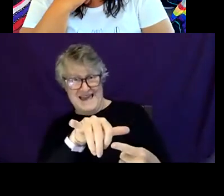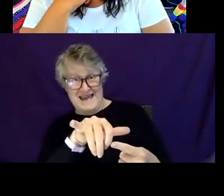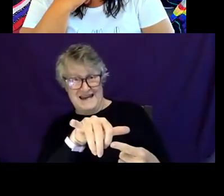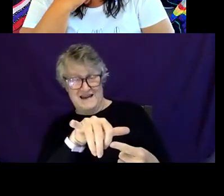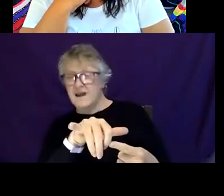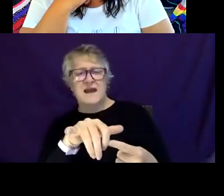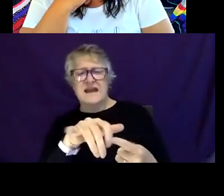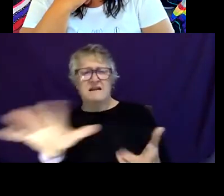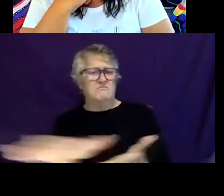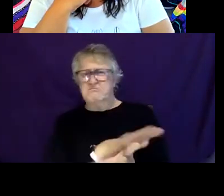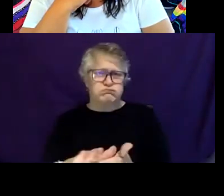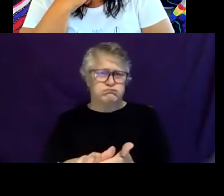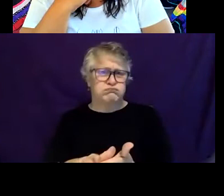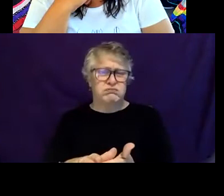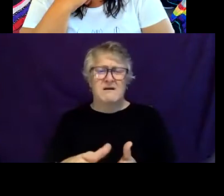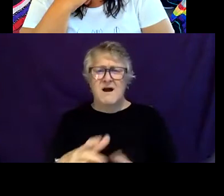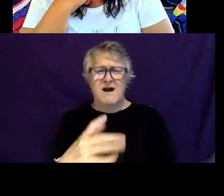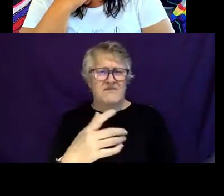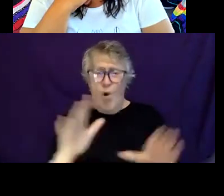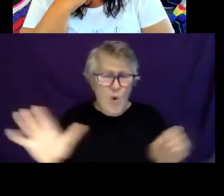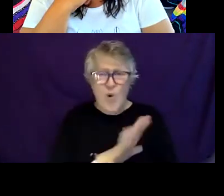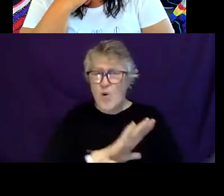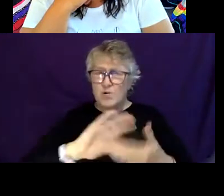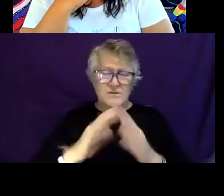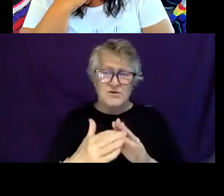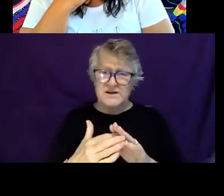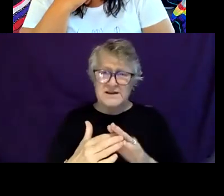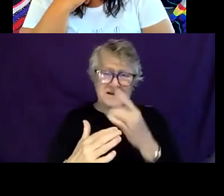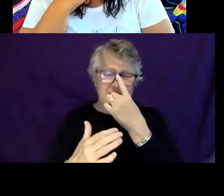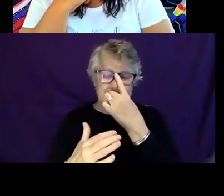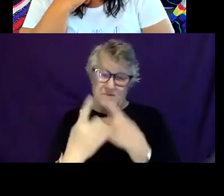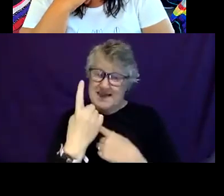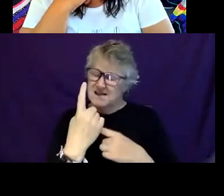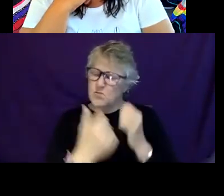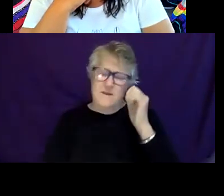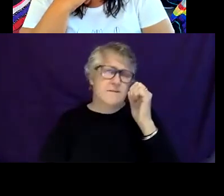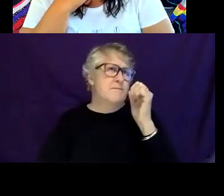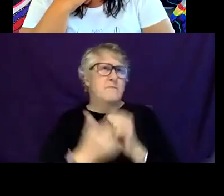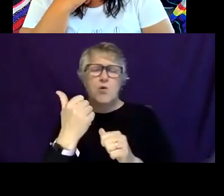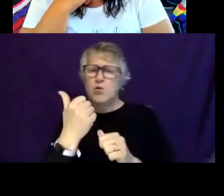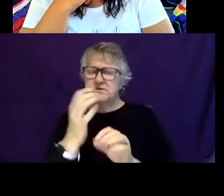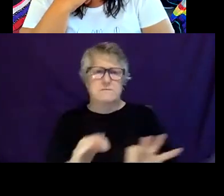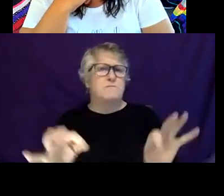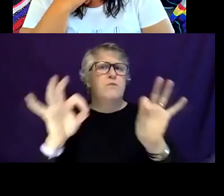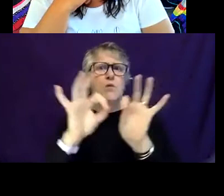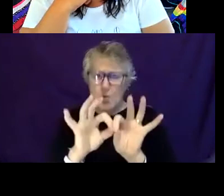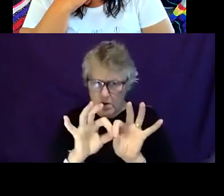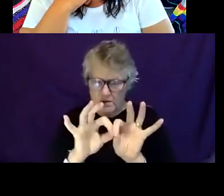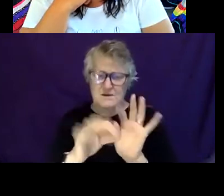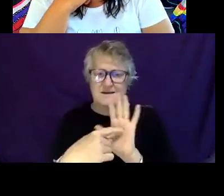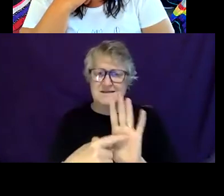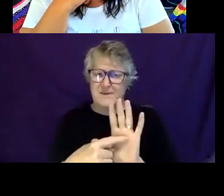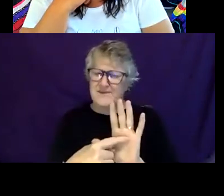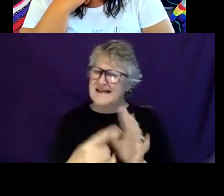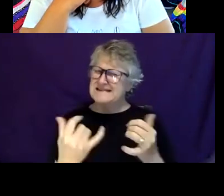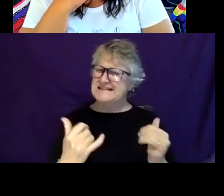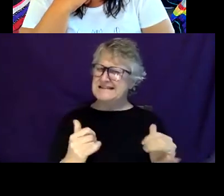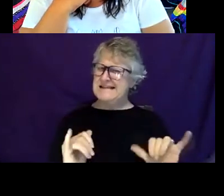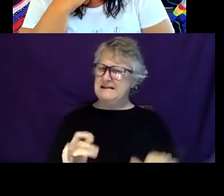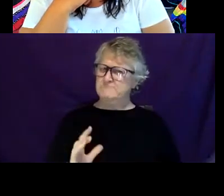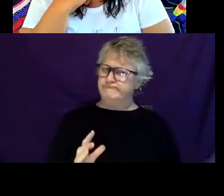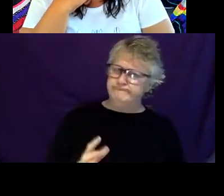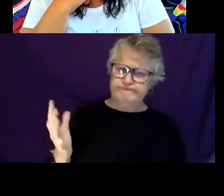through data and research. And you know, so that's one of the most pressing examples I can think of that still clearly really irks me.